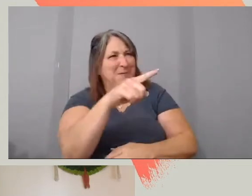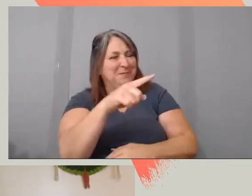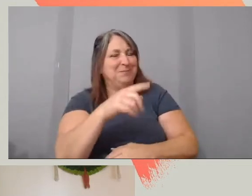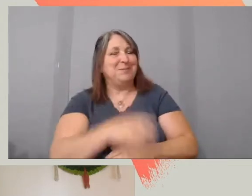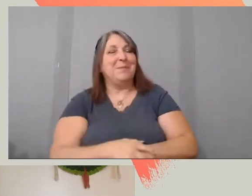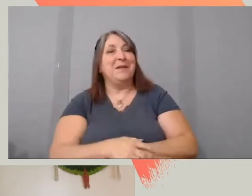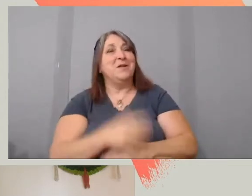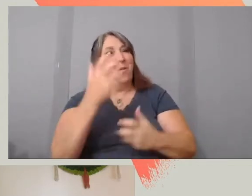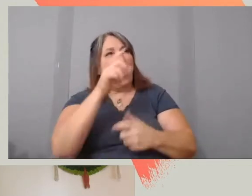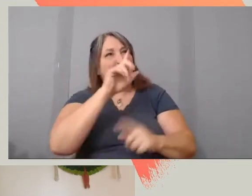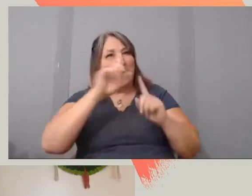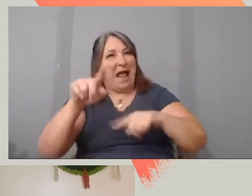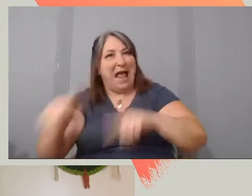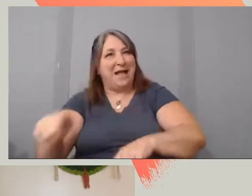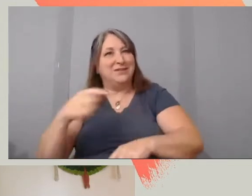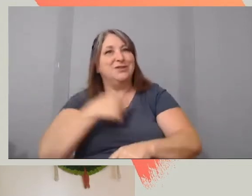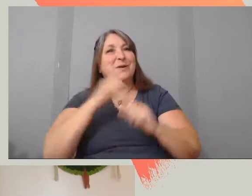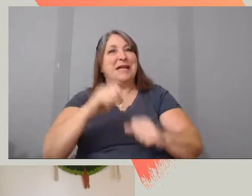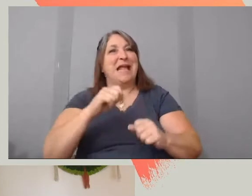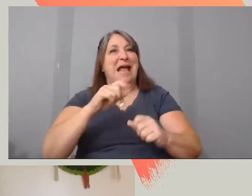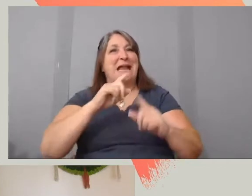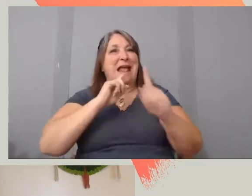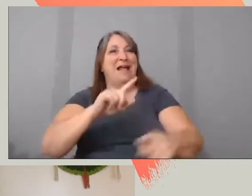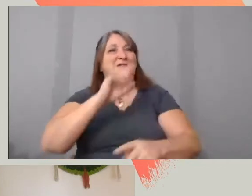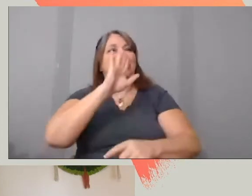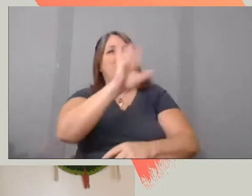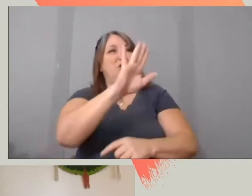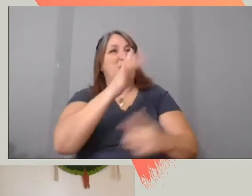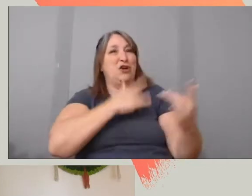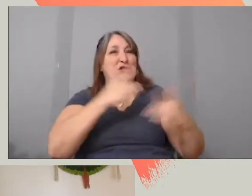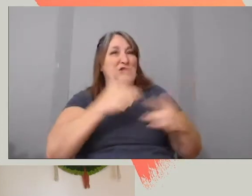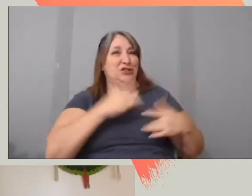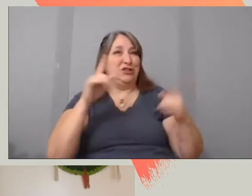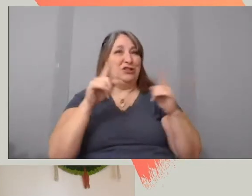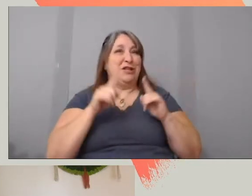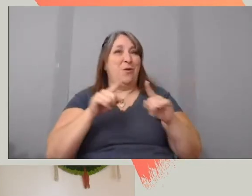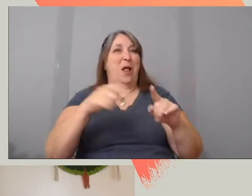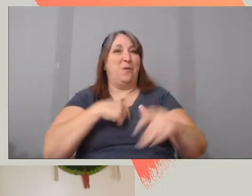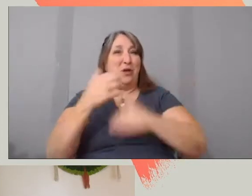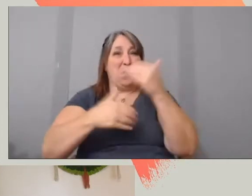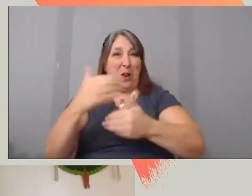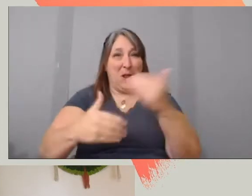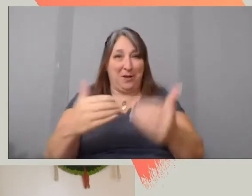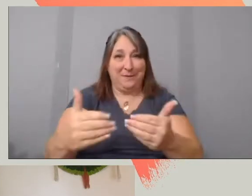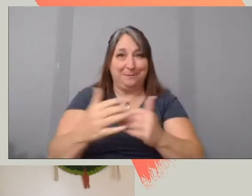so that we can address your concerns as we go along. Okay, now let me, let me introduce you